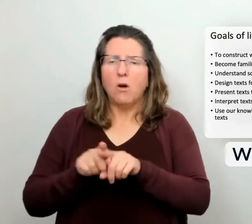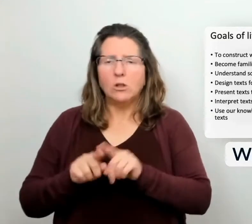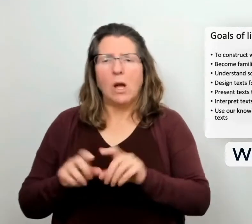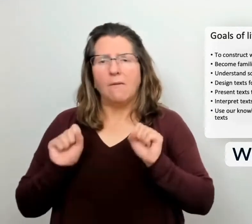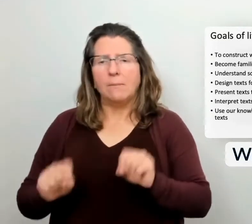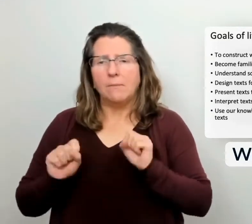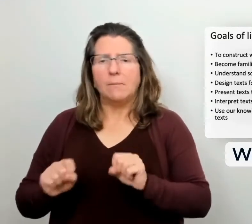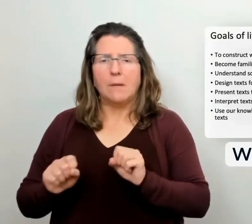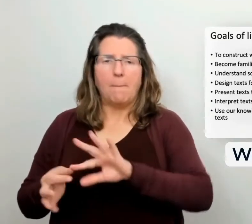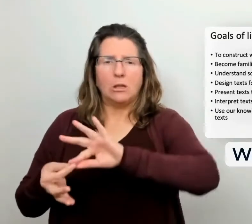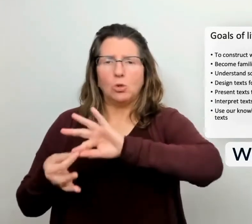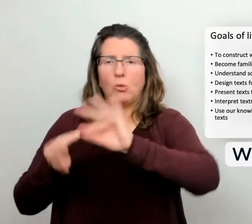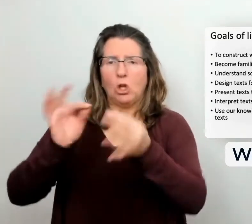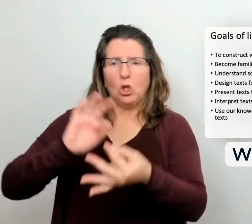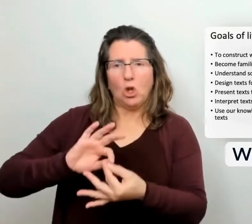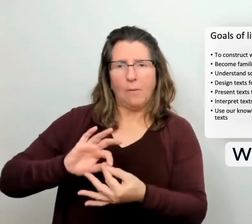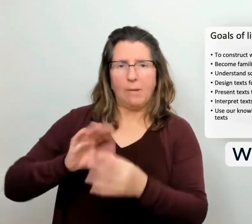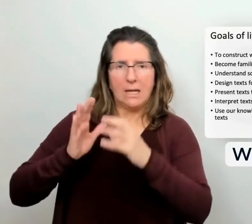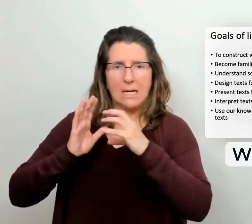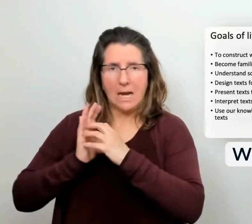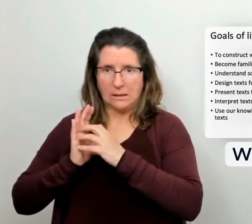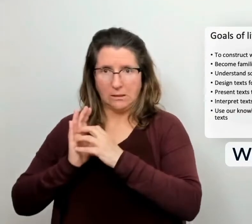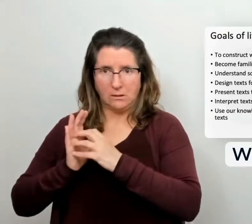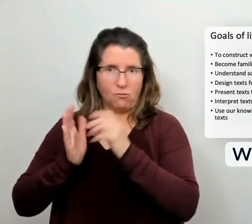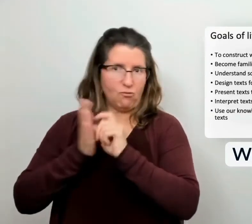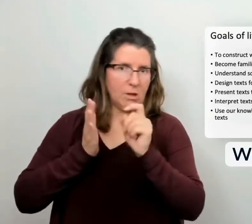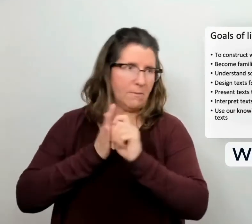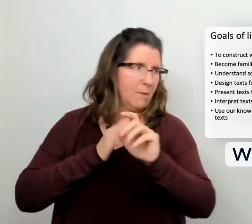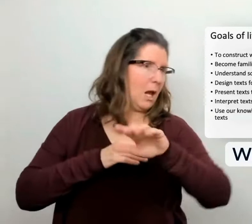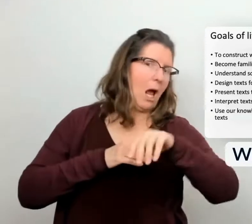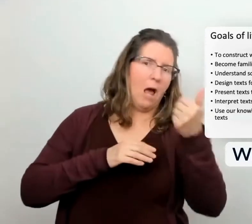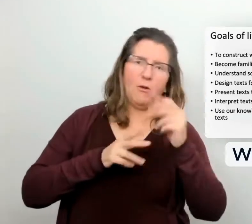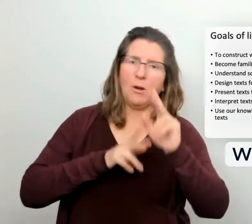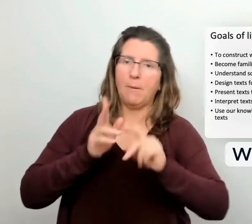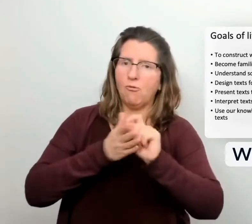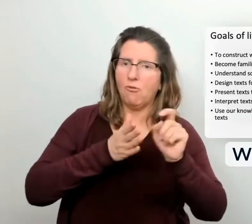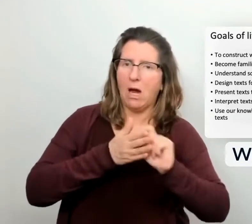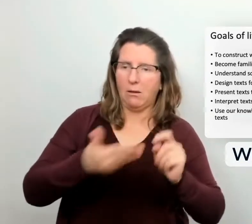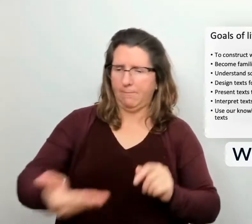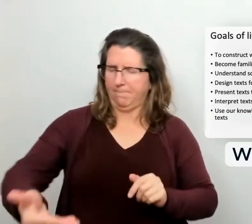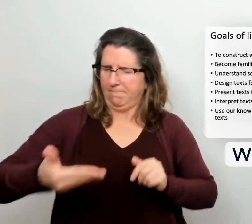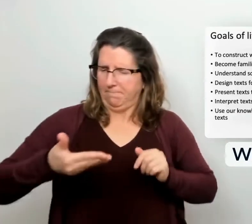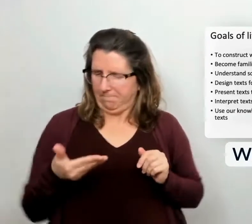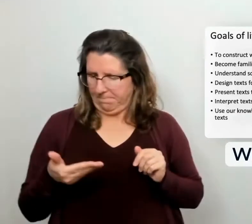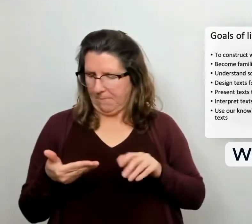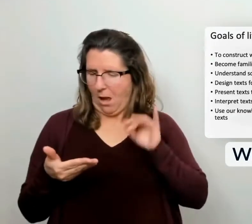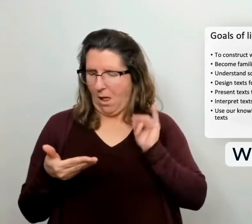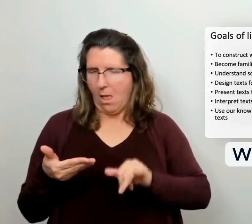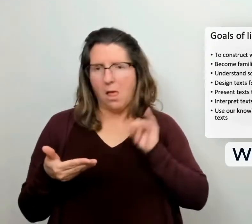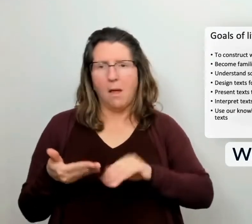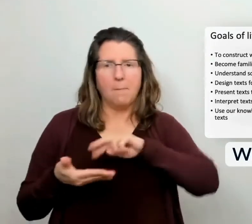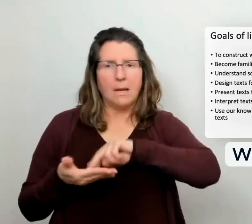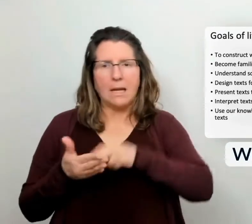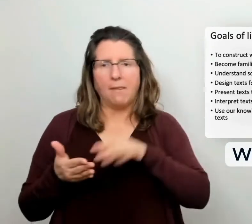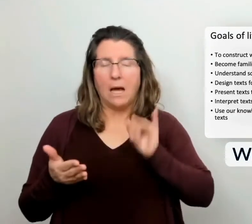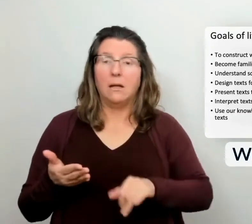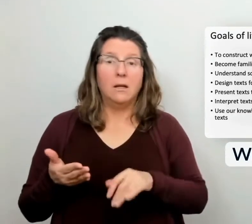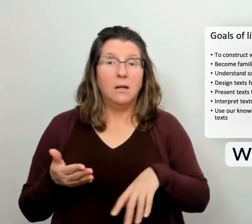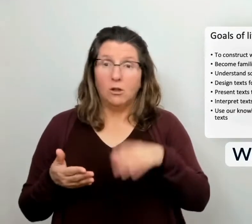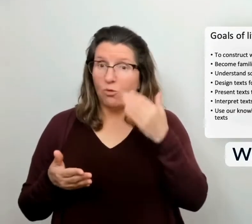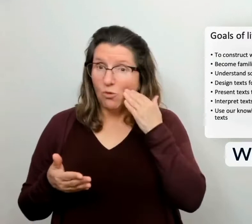Another skill would be interpreting texts created by others. Look at yourselves as an example.